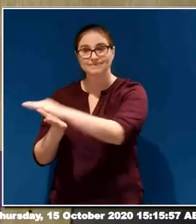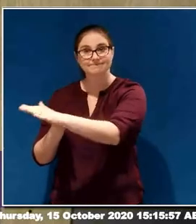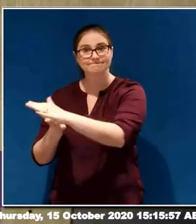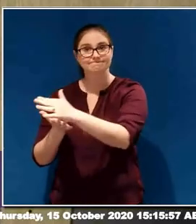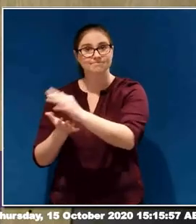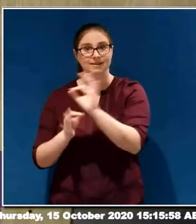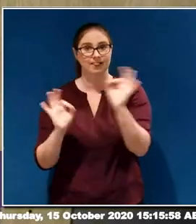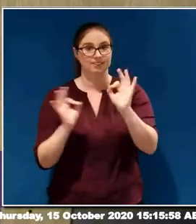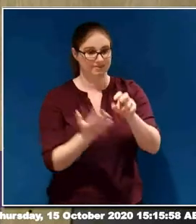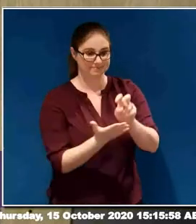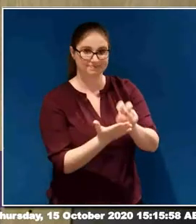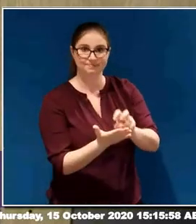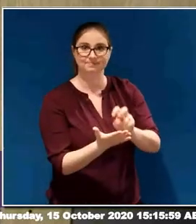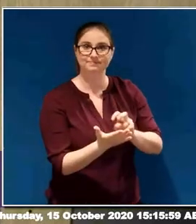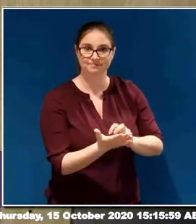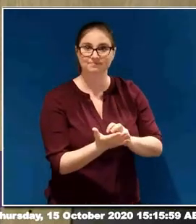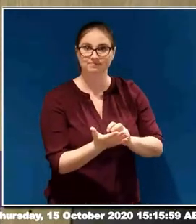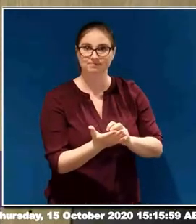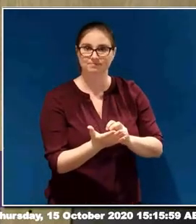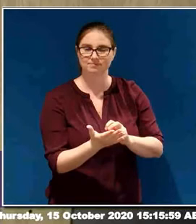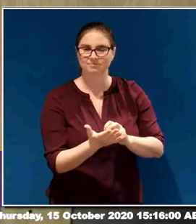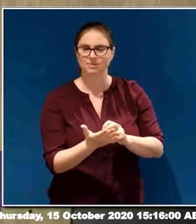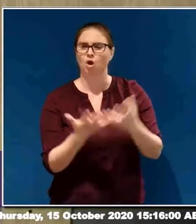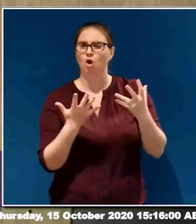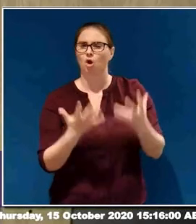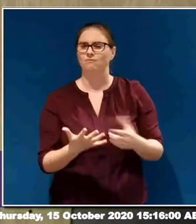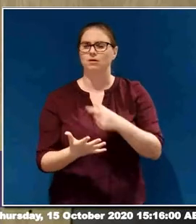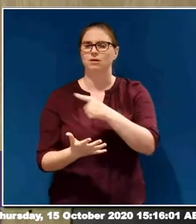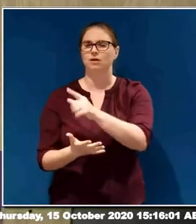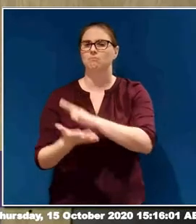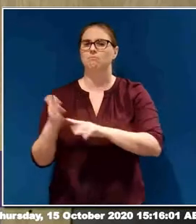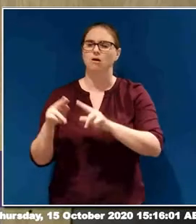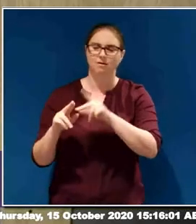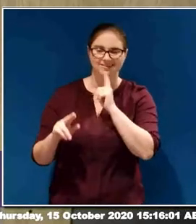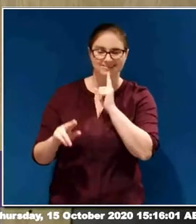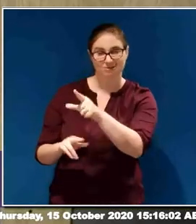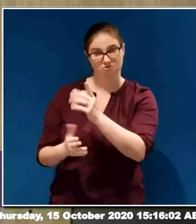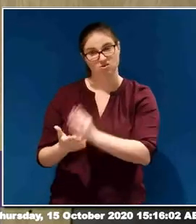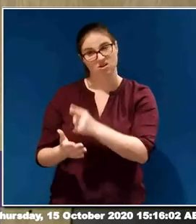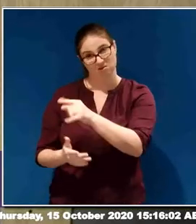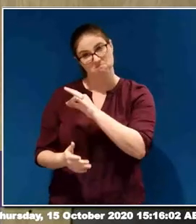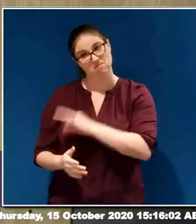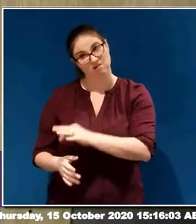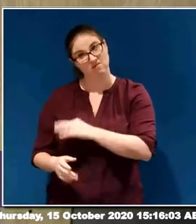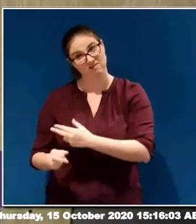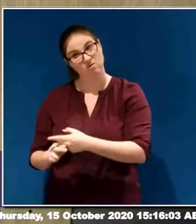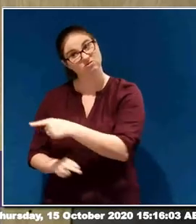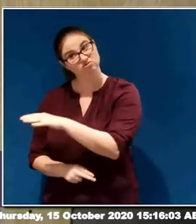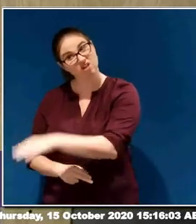that they don't get a record, when often it's really to disguise the